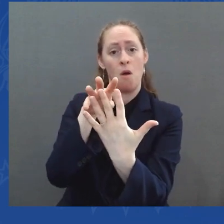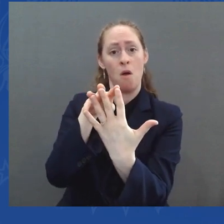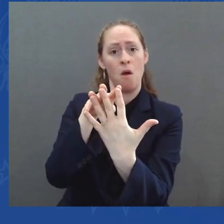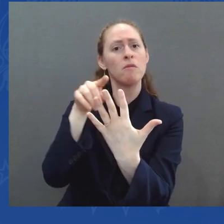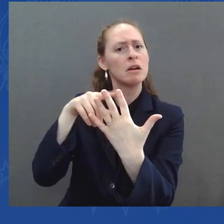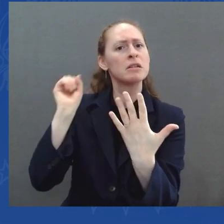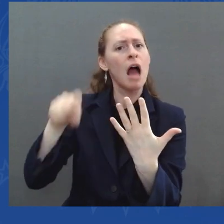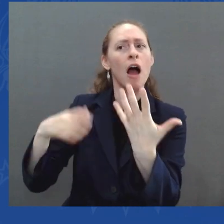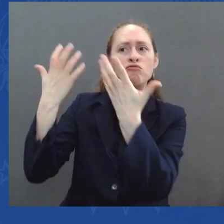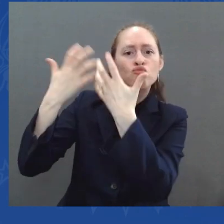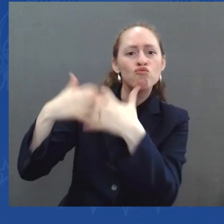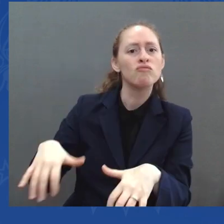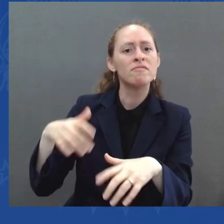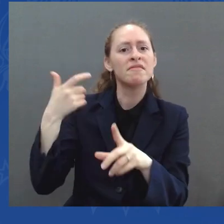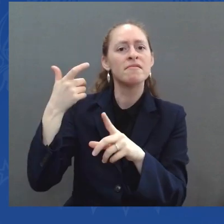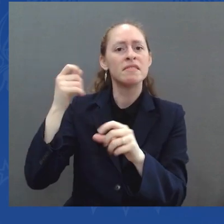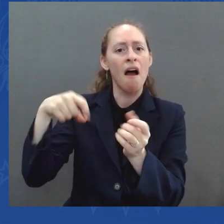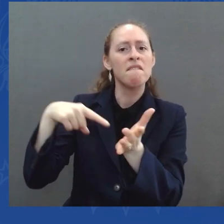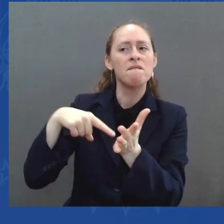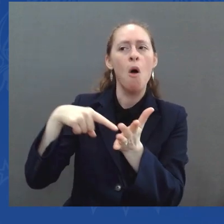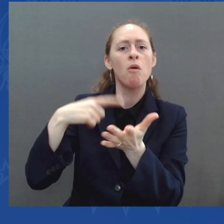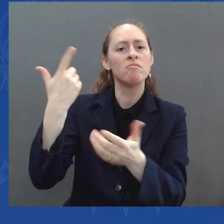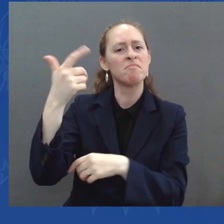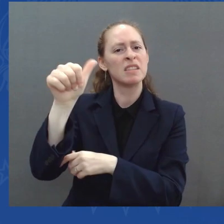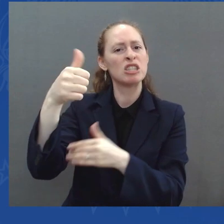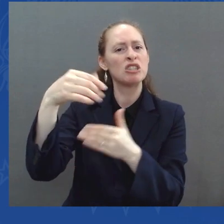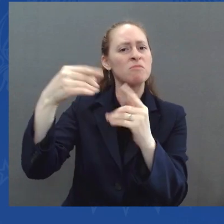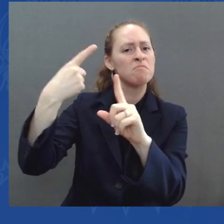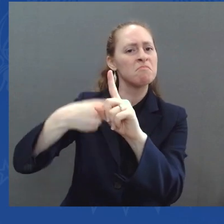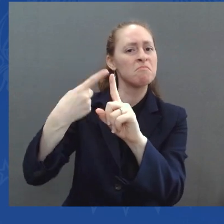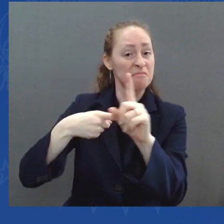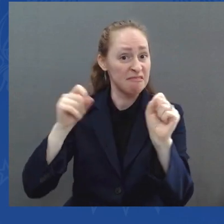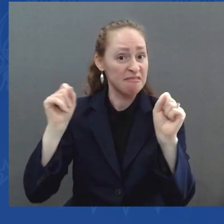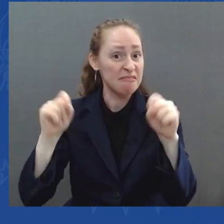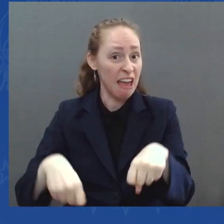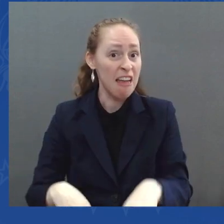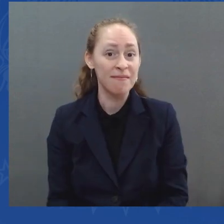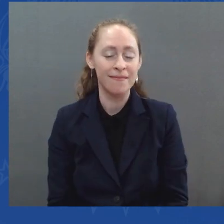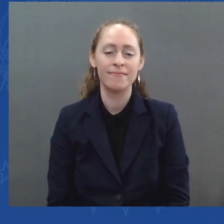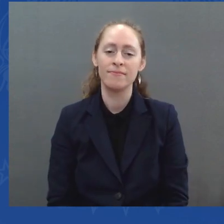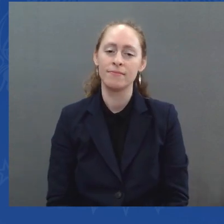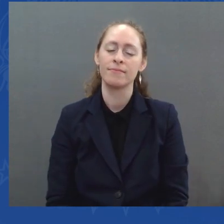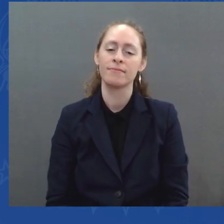The average family is saving $2,400 a year on their premiums.